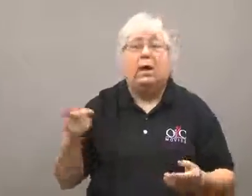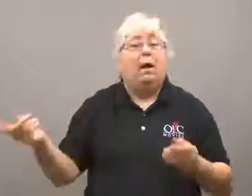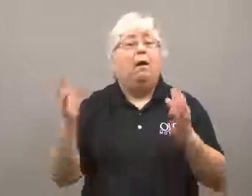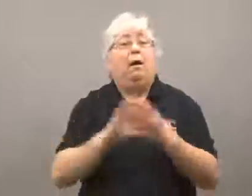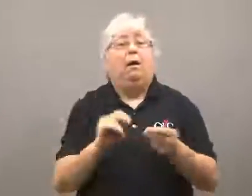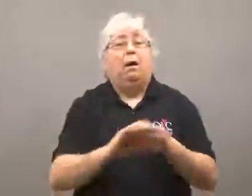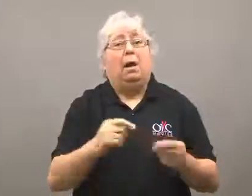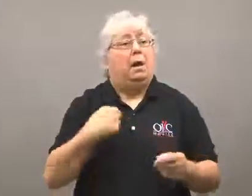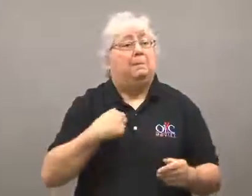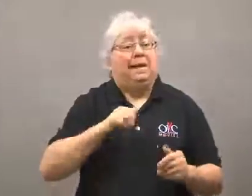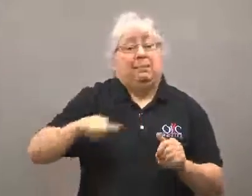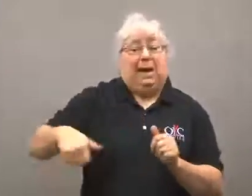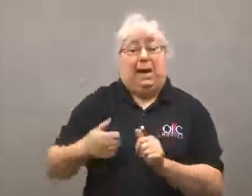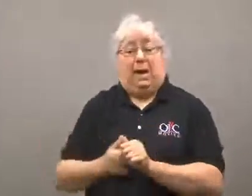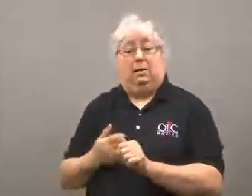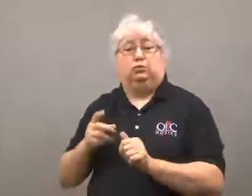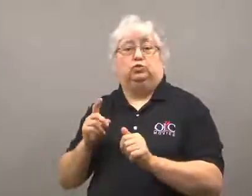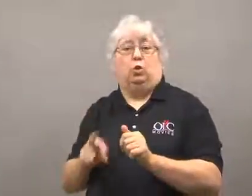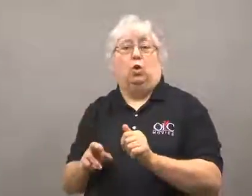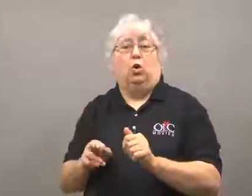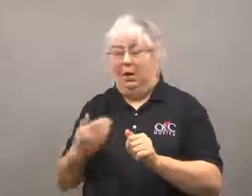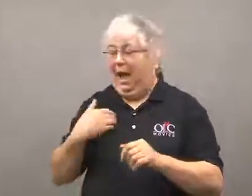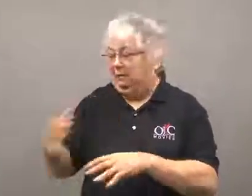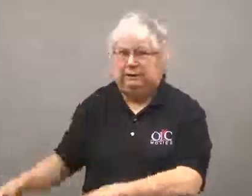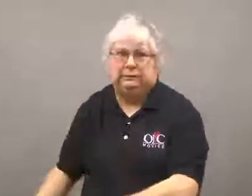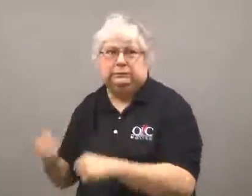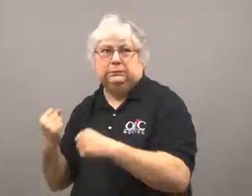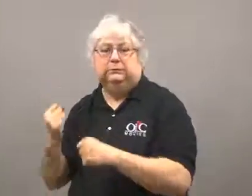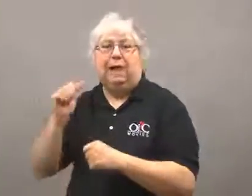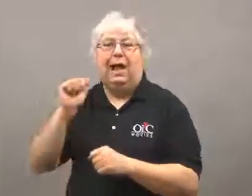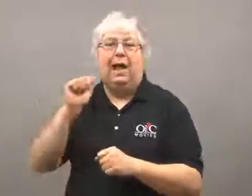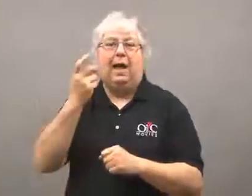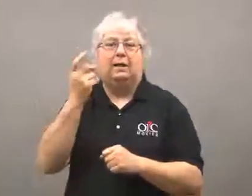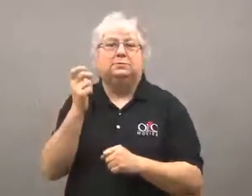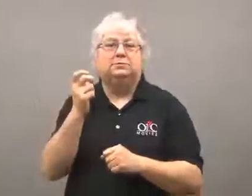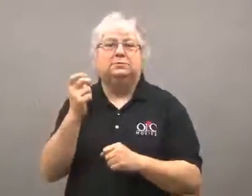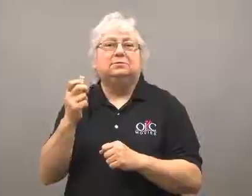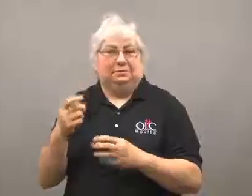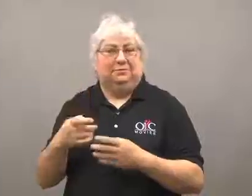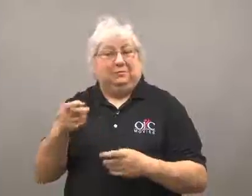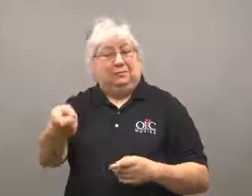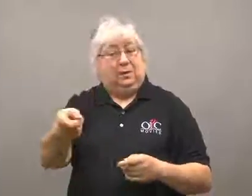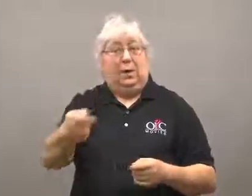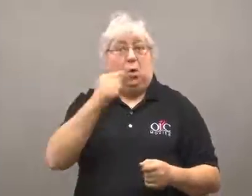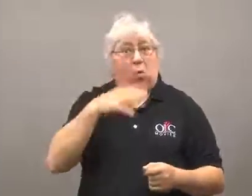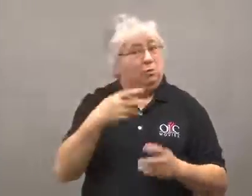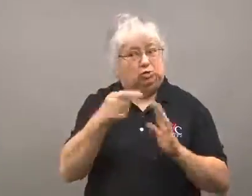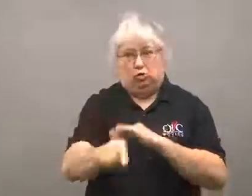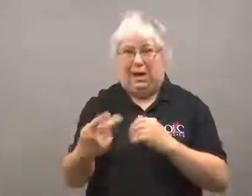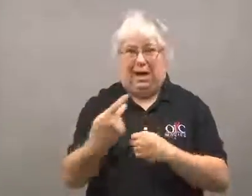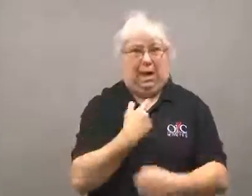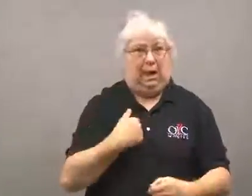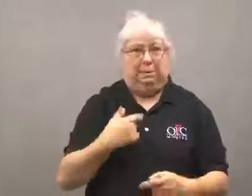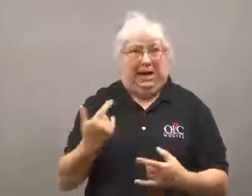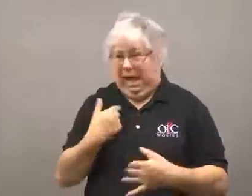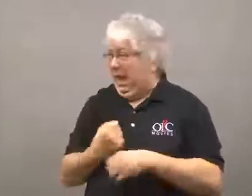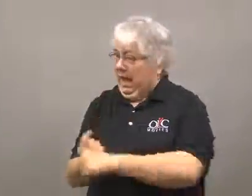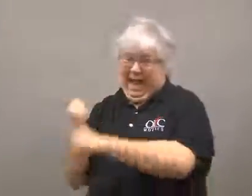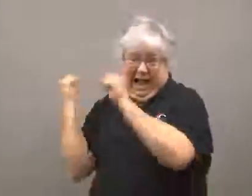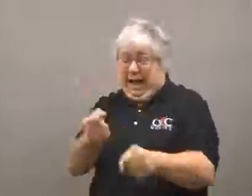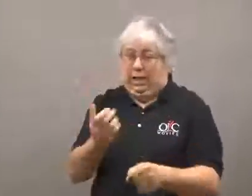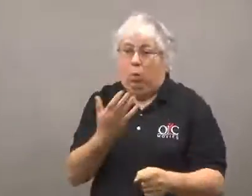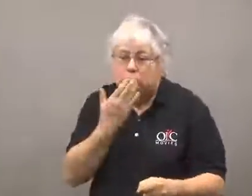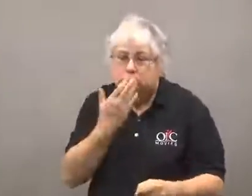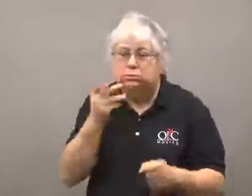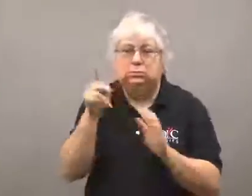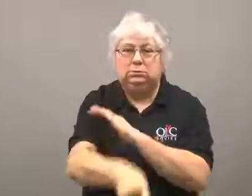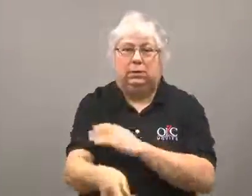He said he was behind a door with an ax. The woman was trying to kill him.